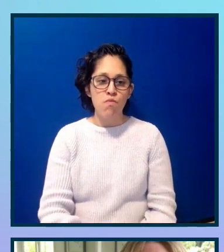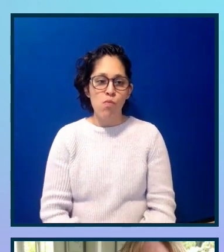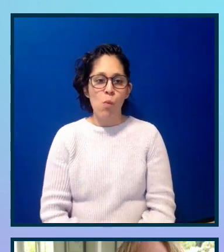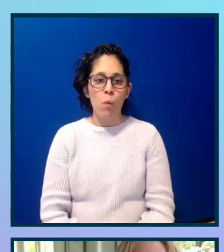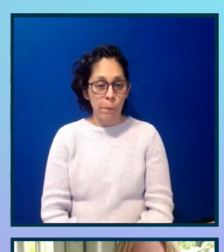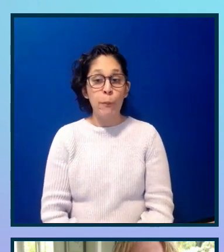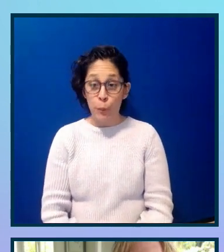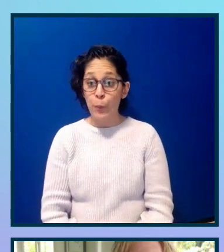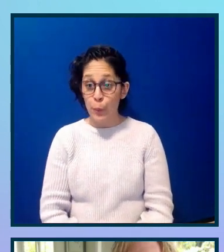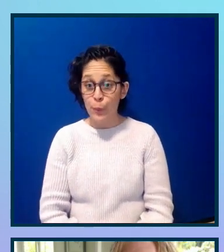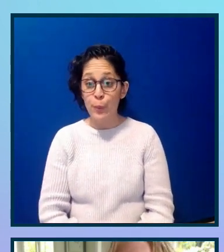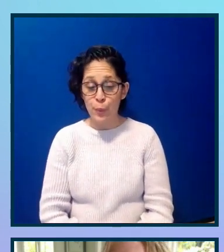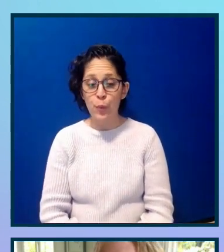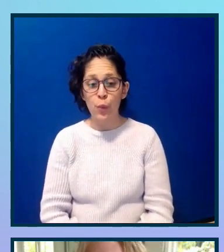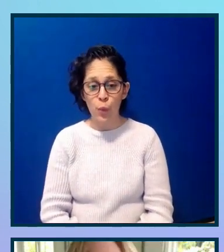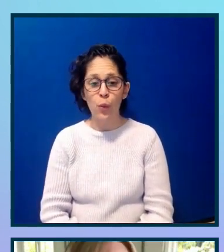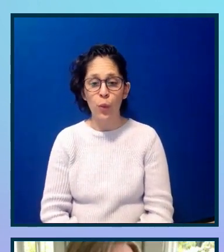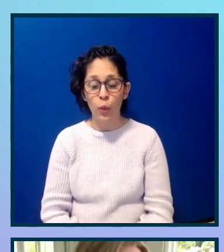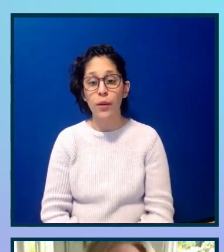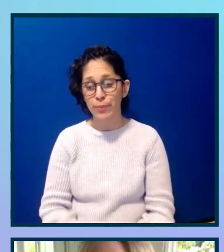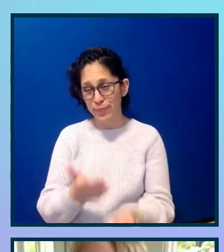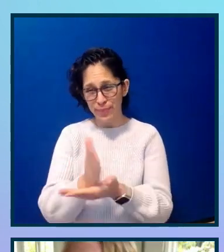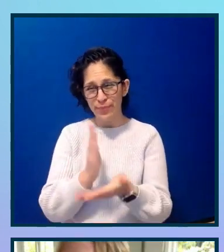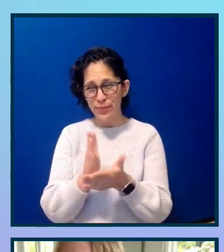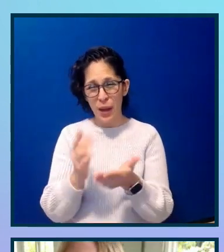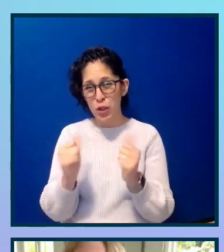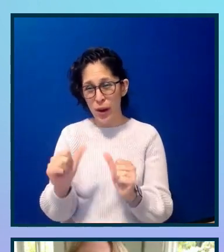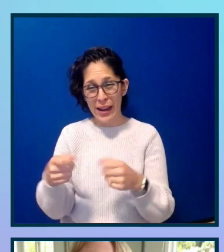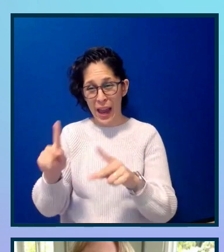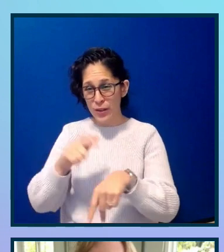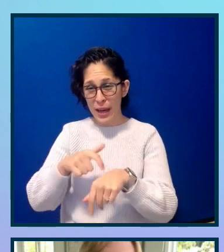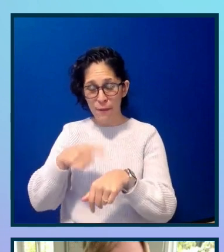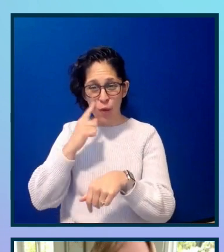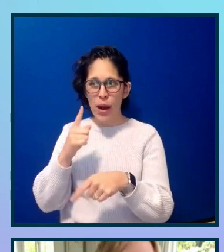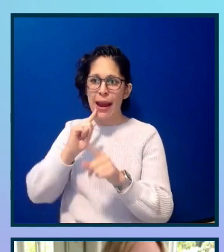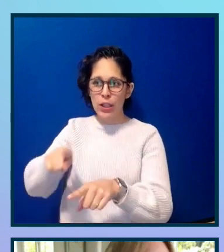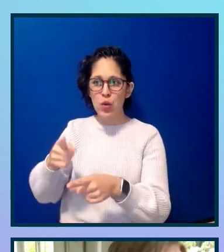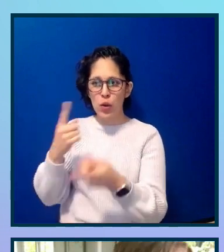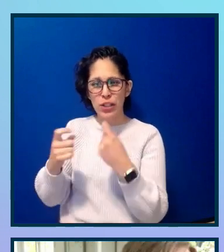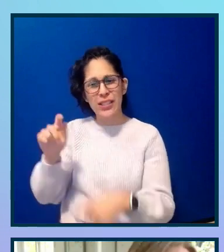Okay, all right, I'm gonna try to leave some questions 'cause we're running out of time. So, Taylor, sorry, back to you.